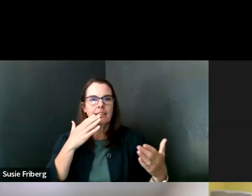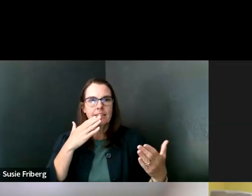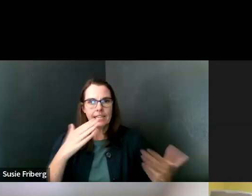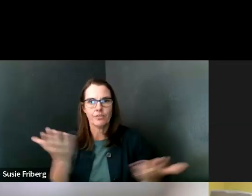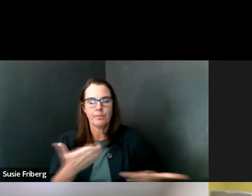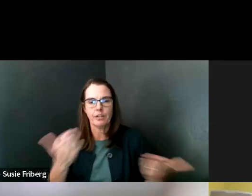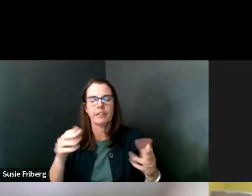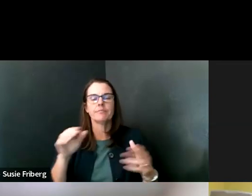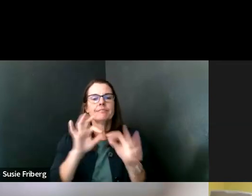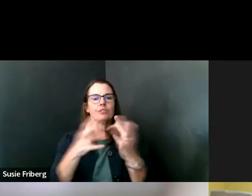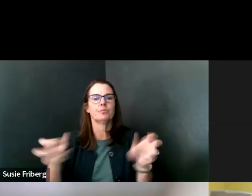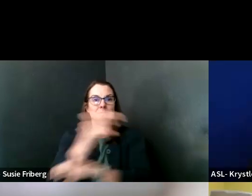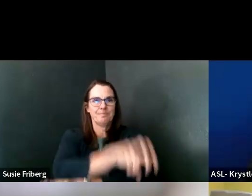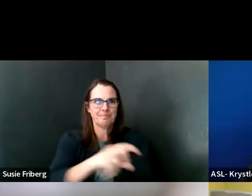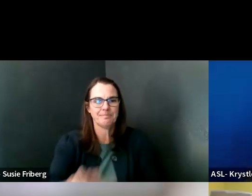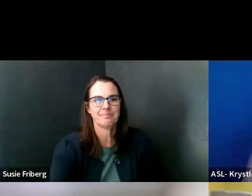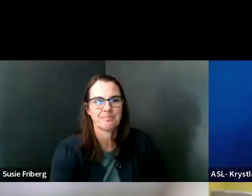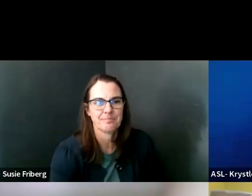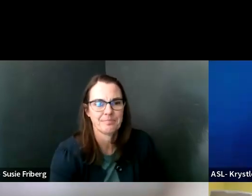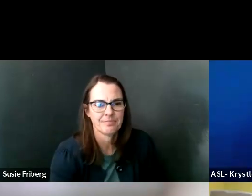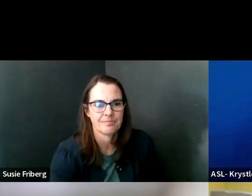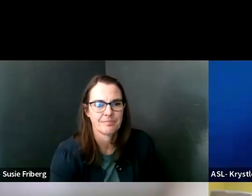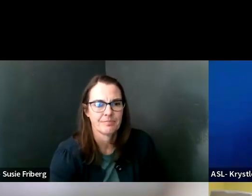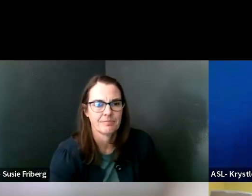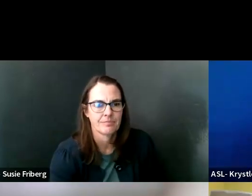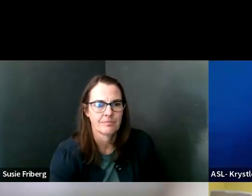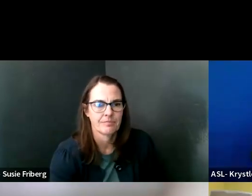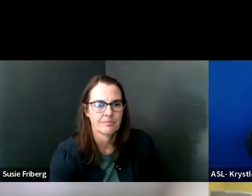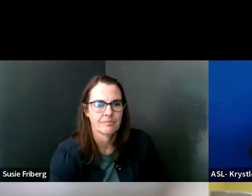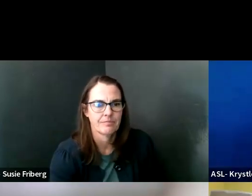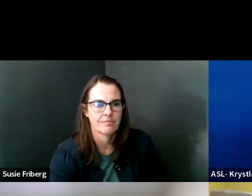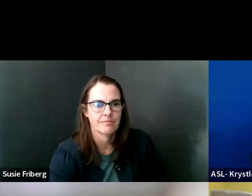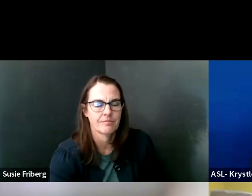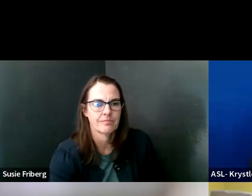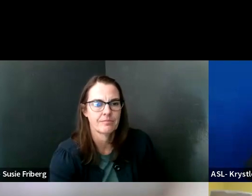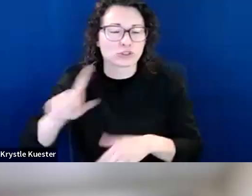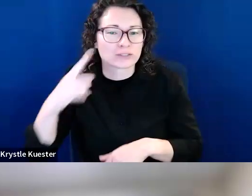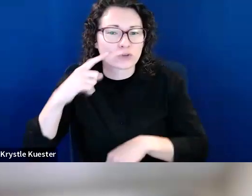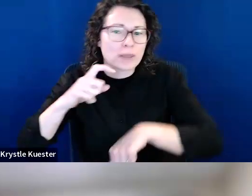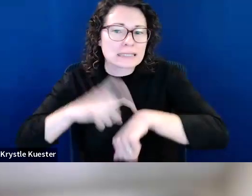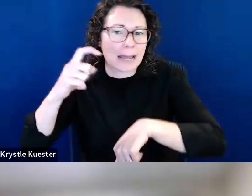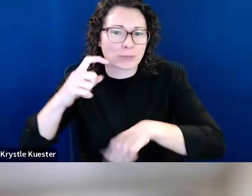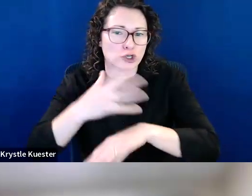I wanted to give you the floor. Oh, that was for the timer. Chair Bailey. Oh, okay. I appreciate